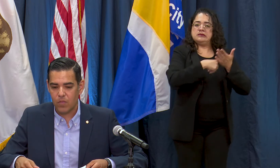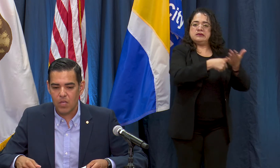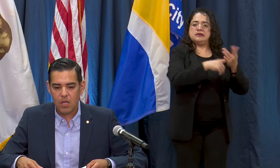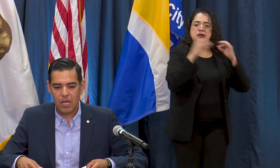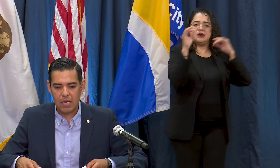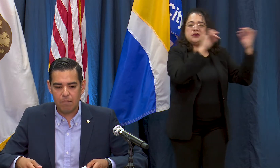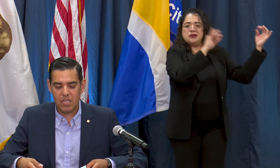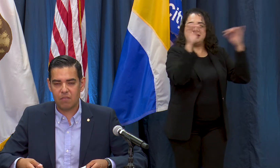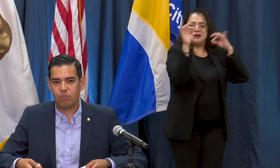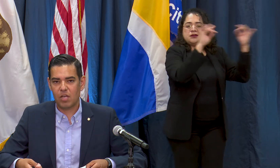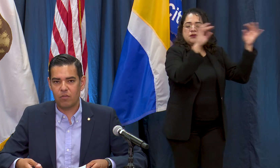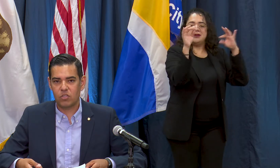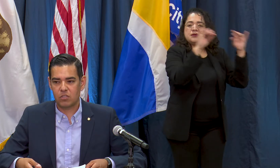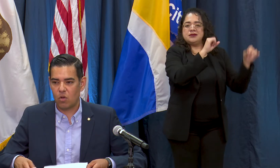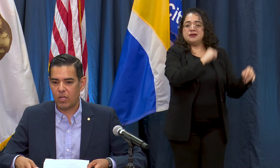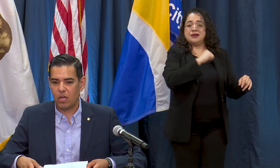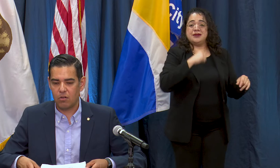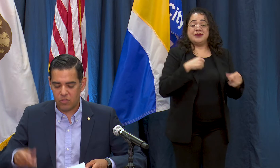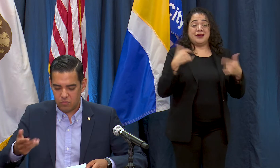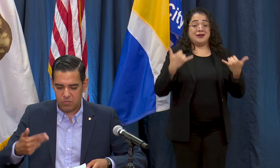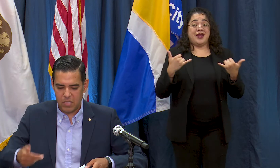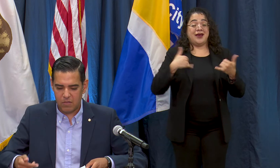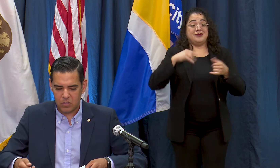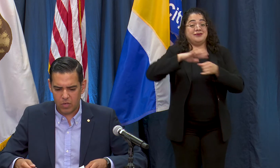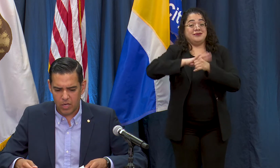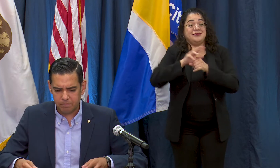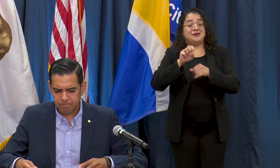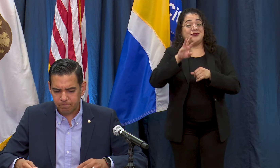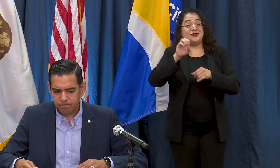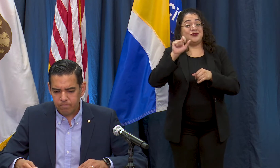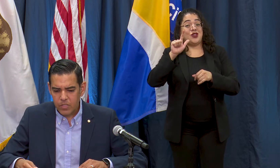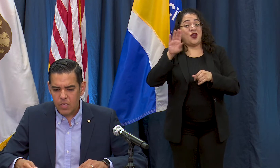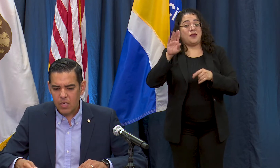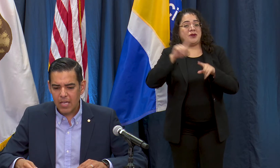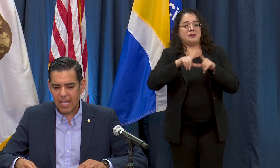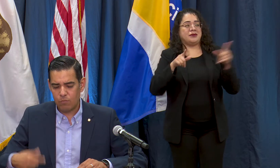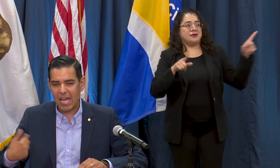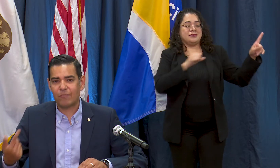media coverage is going on or this media event is going on and it would have